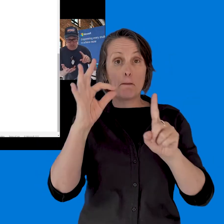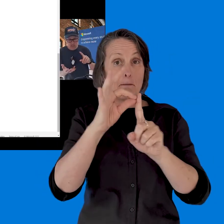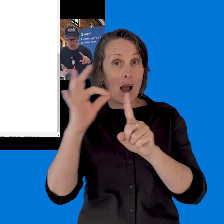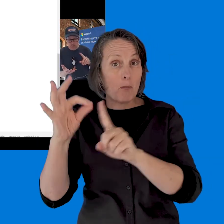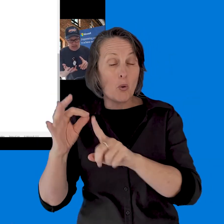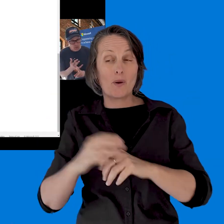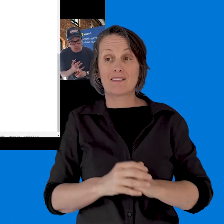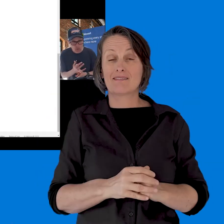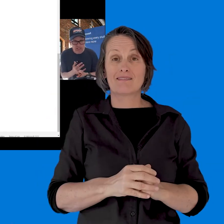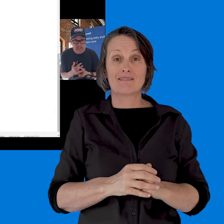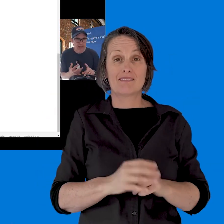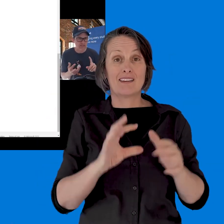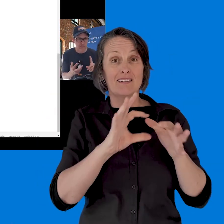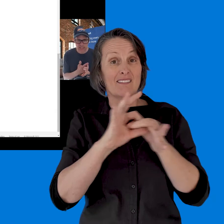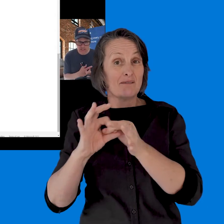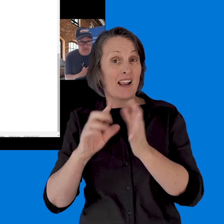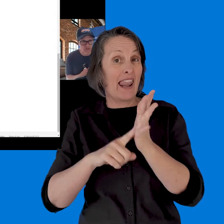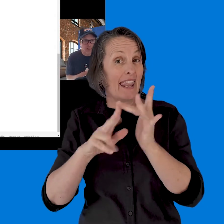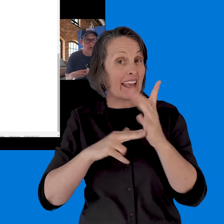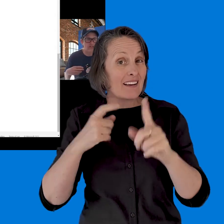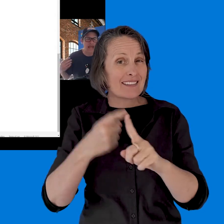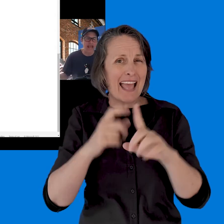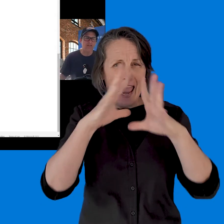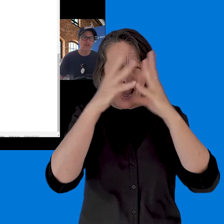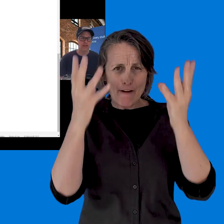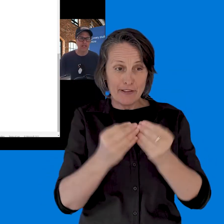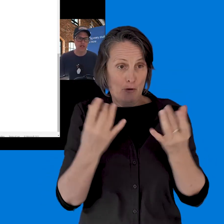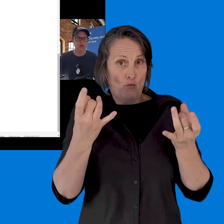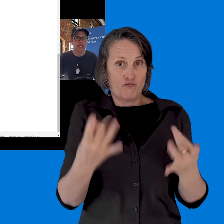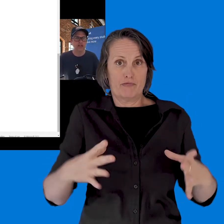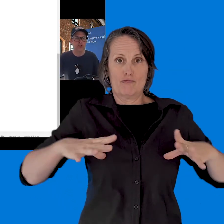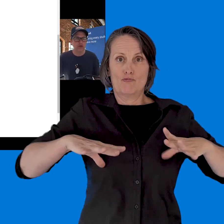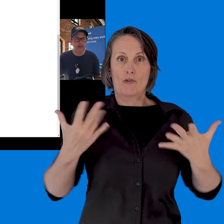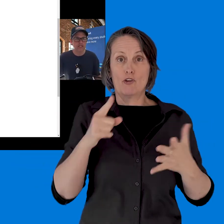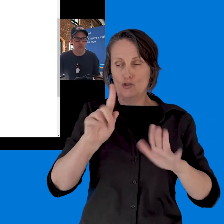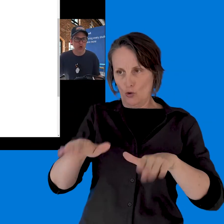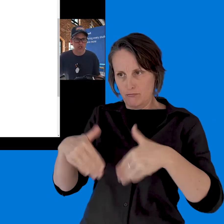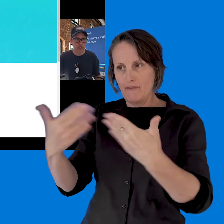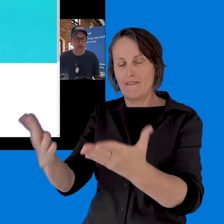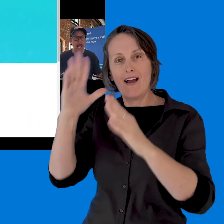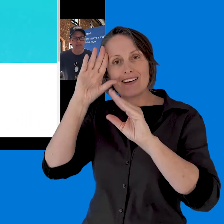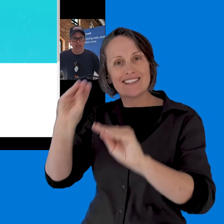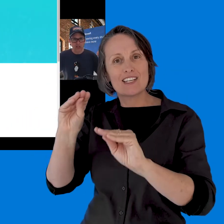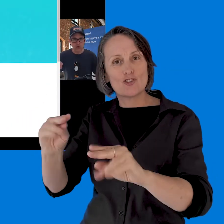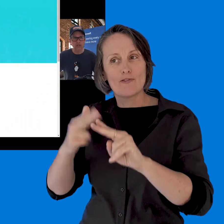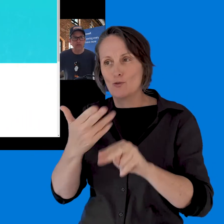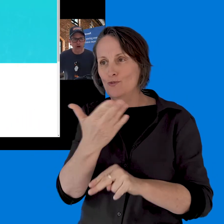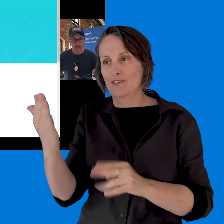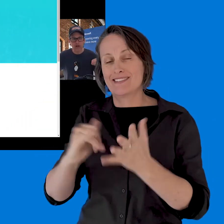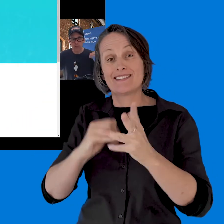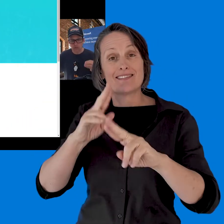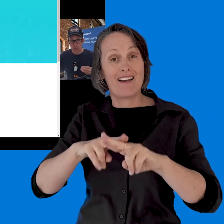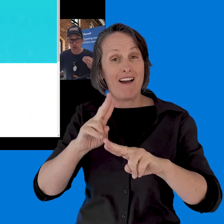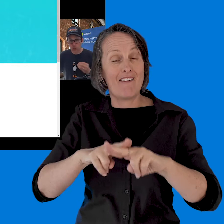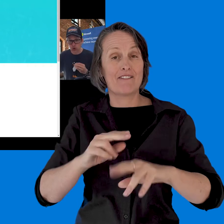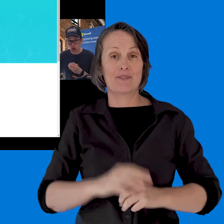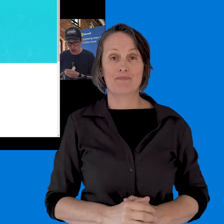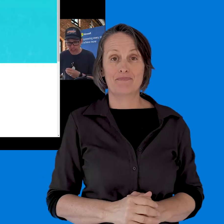the PowerPoint decks, the links to videos, everything that you need to run this workshop, and then you can run it for your colleagues.